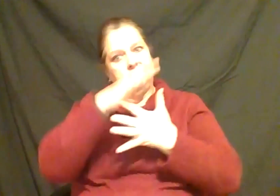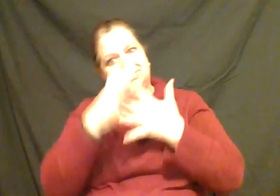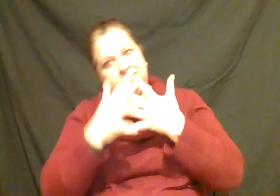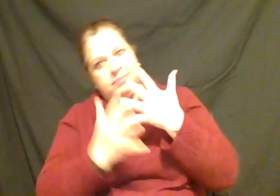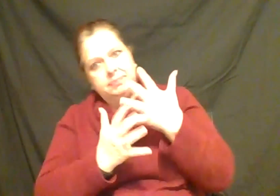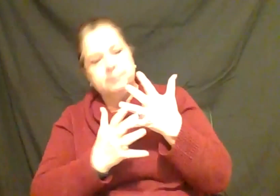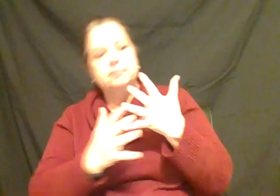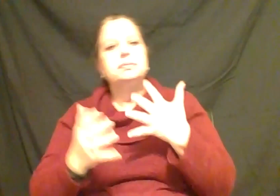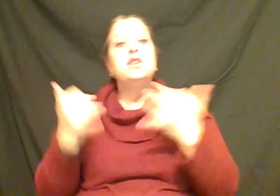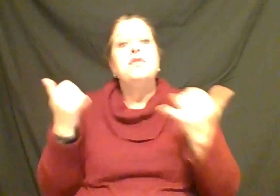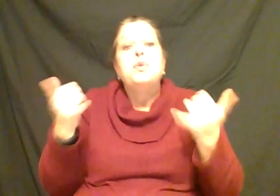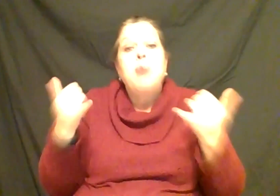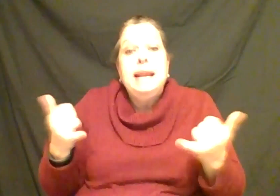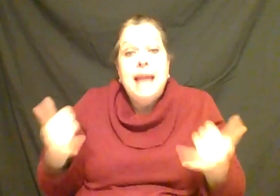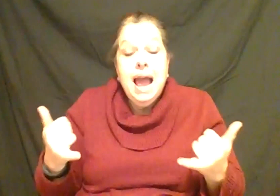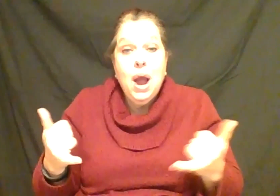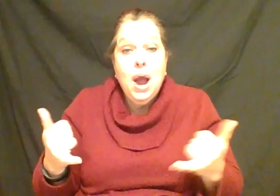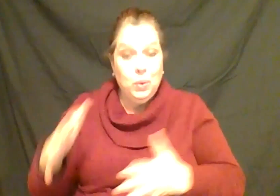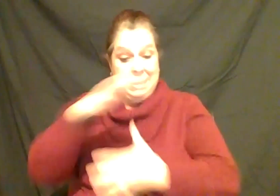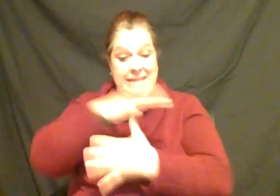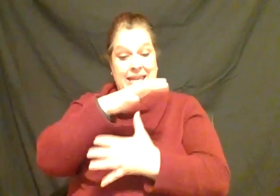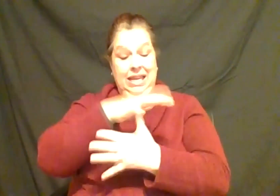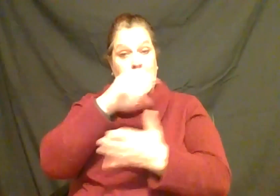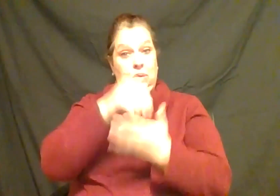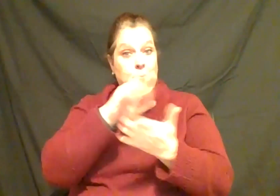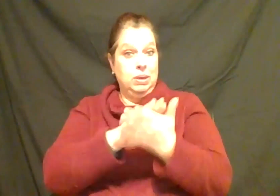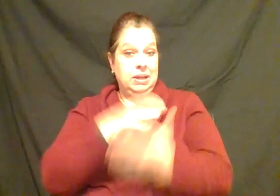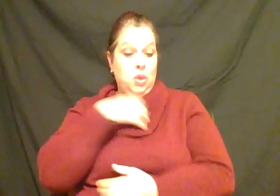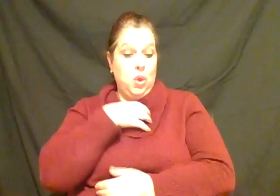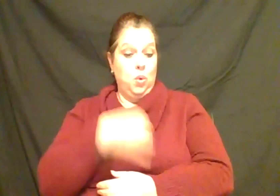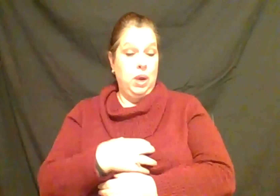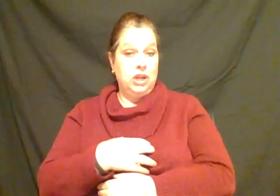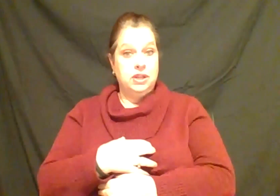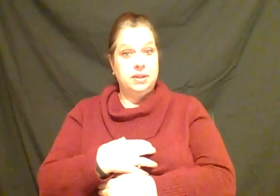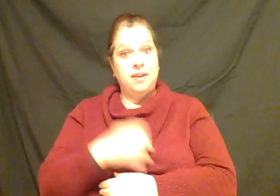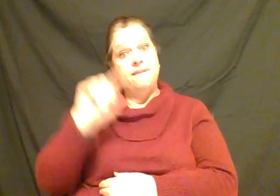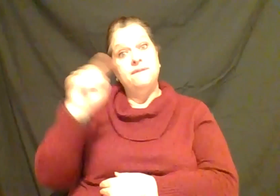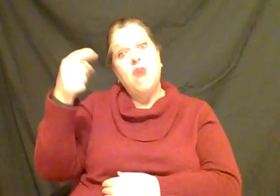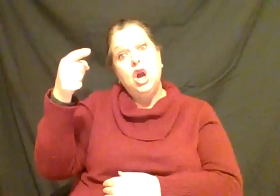whether the senior selects or puts their wishes in using a different term first or puts them in last